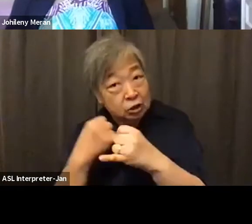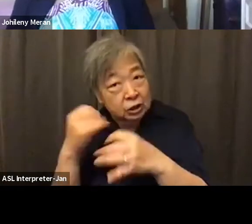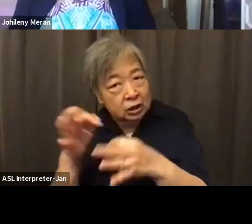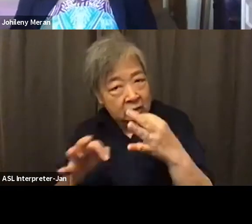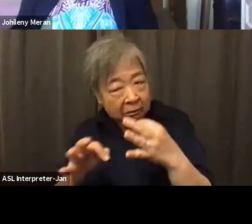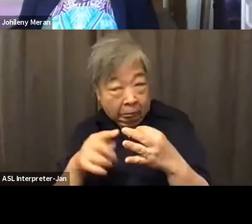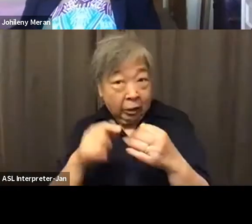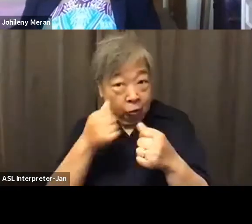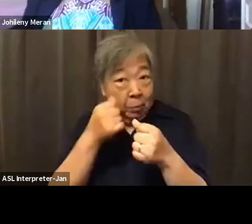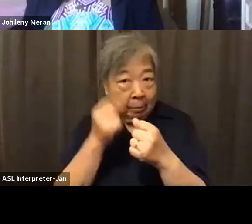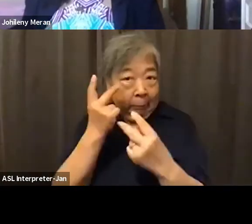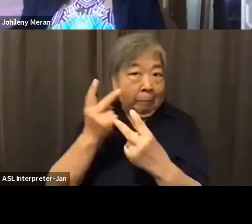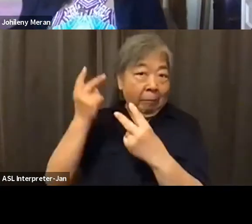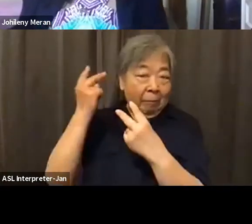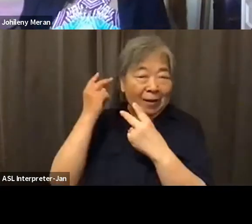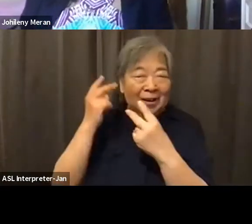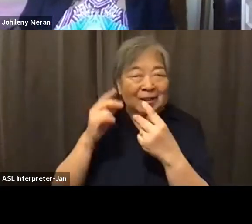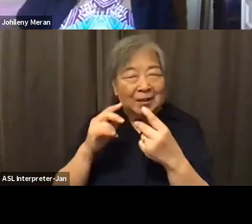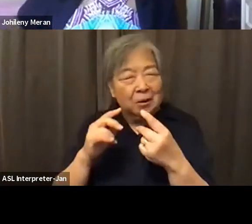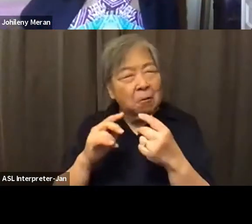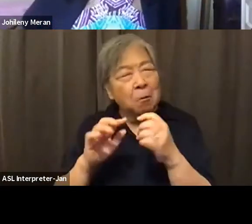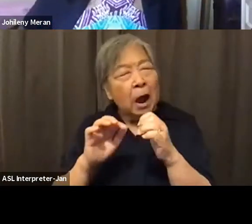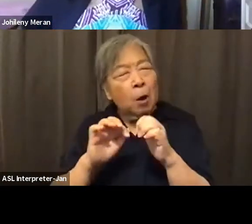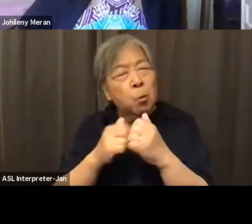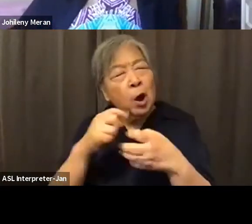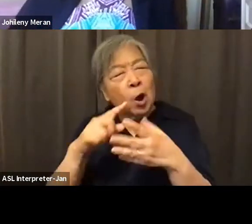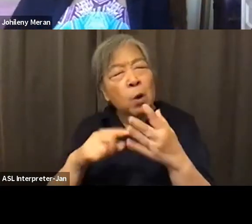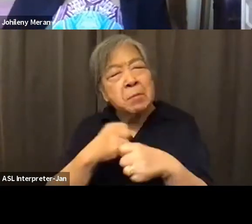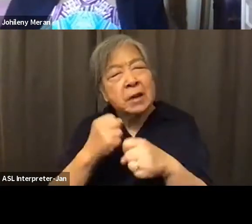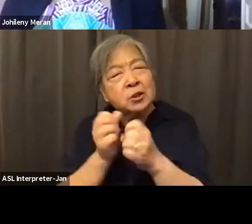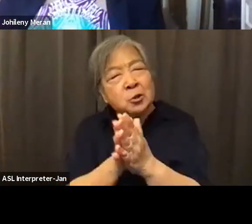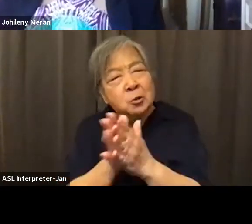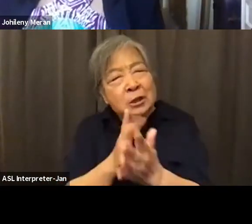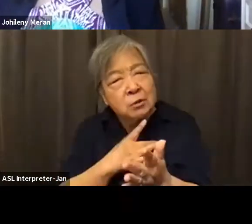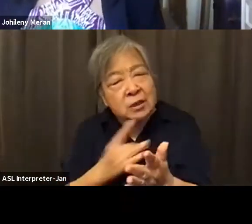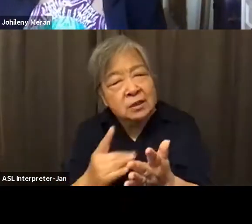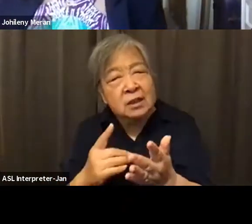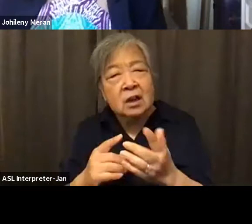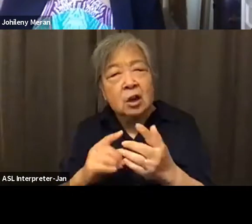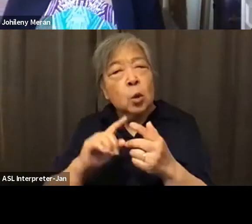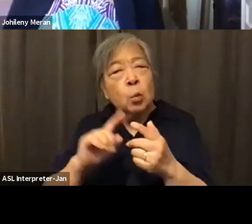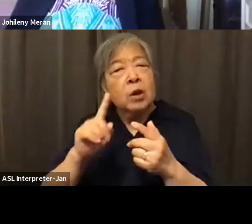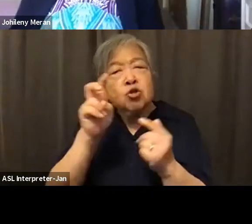Tell us where you traveled for your international exchange experience, and if you had more than